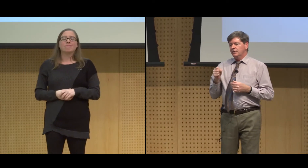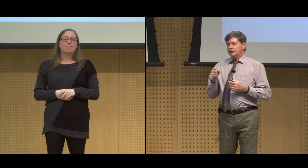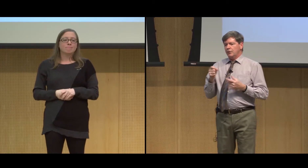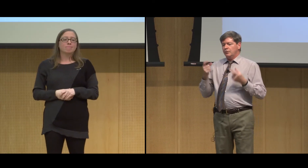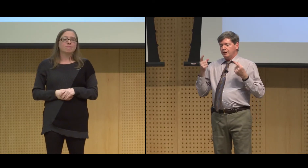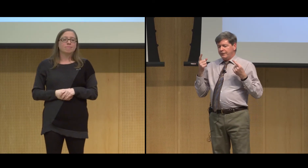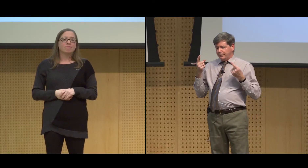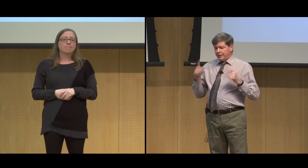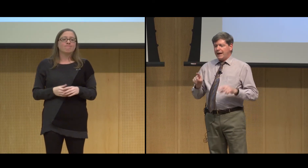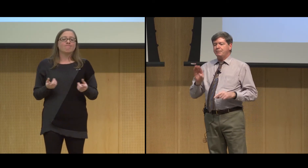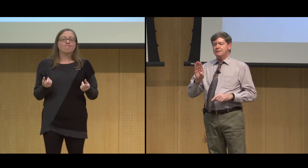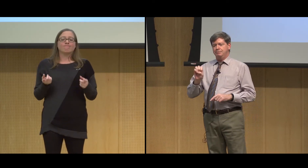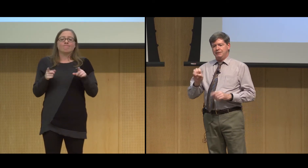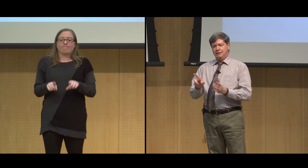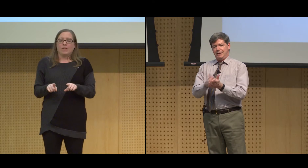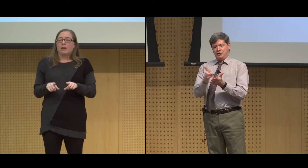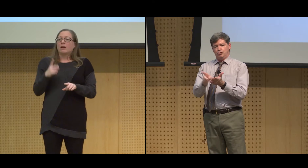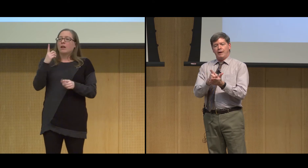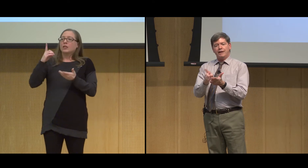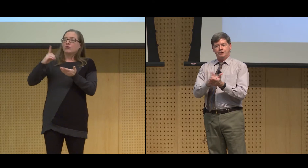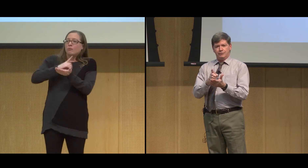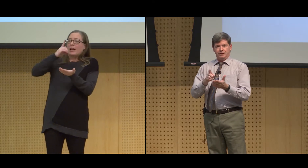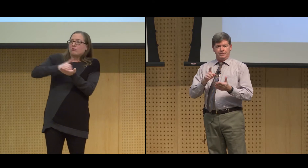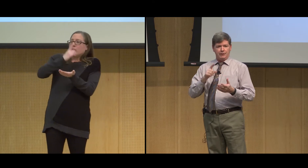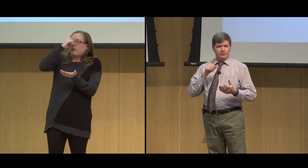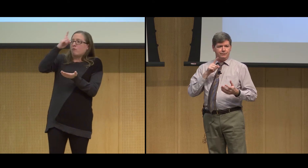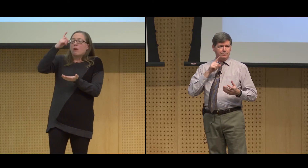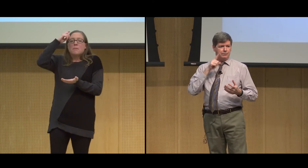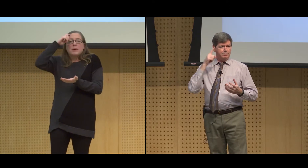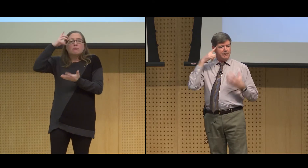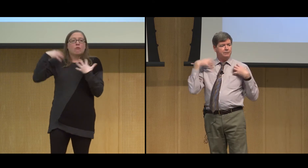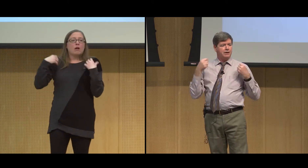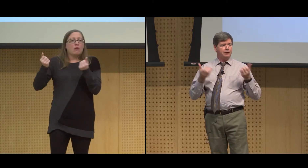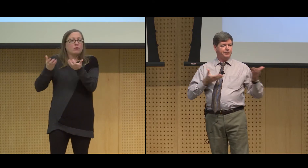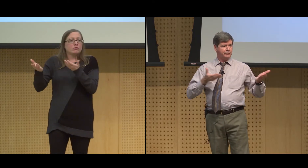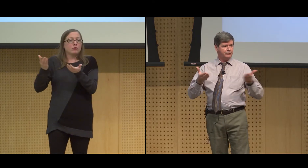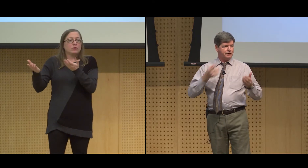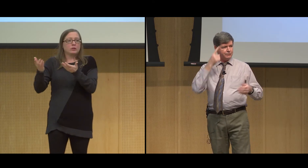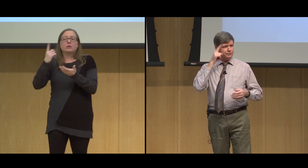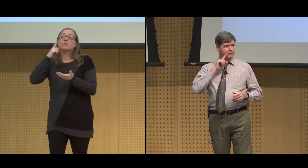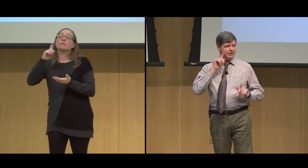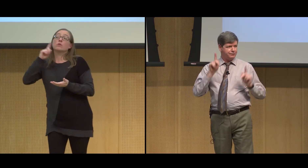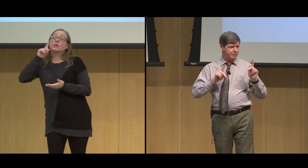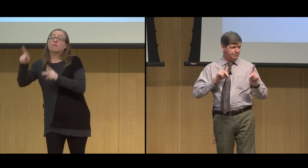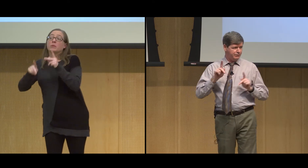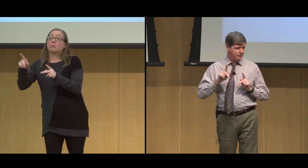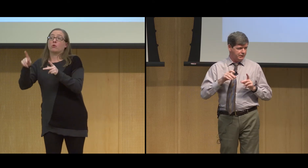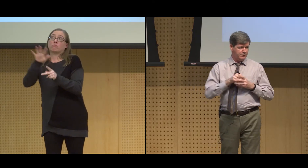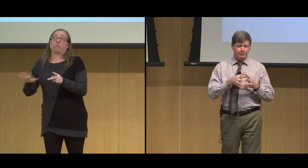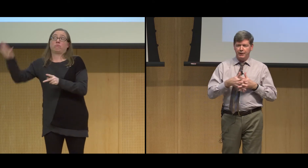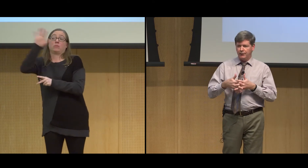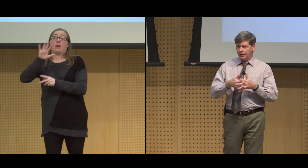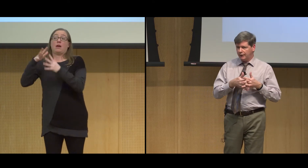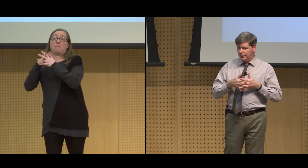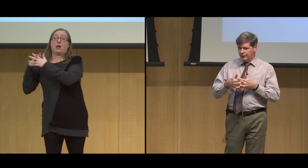So there happened to be a directory of mental health services for Deaf people in America.